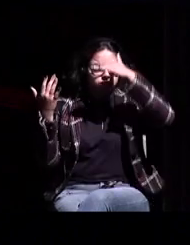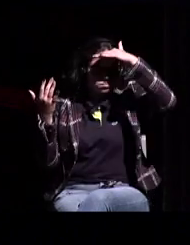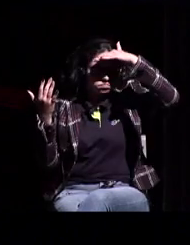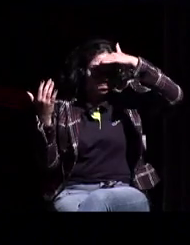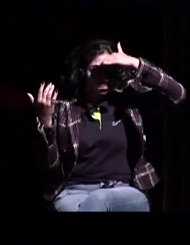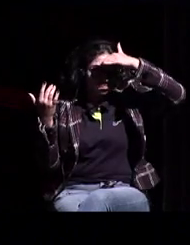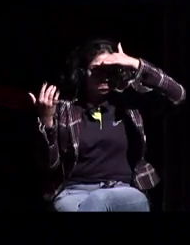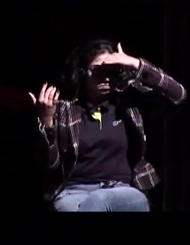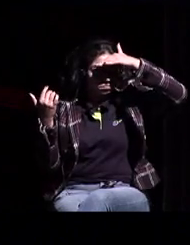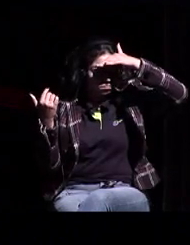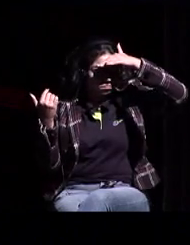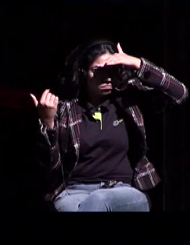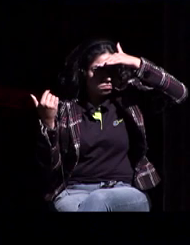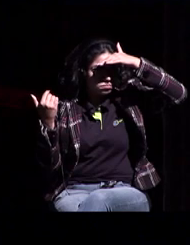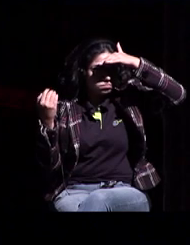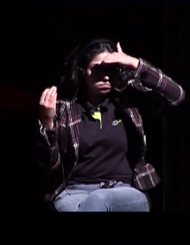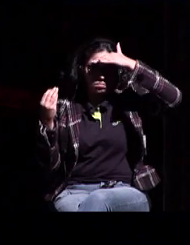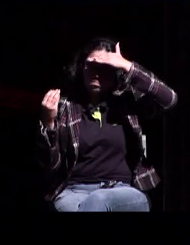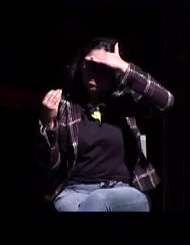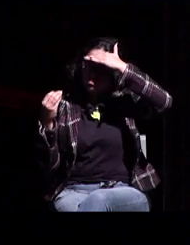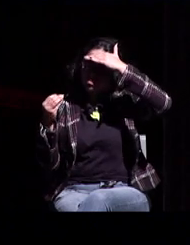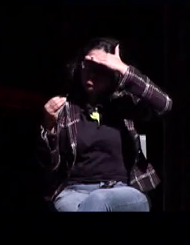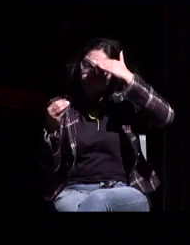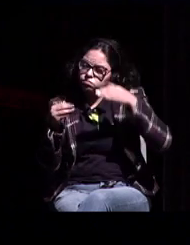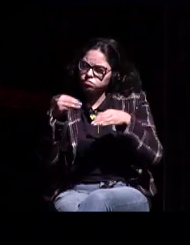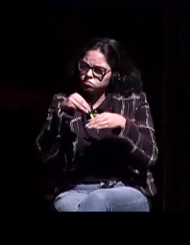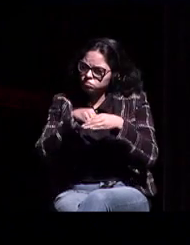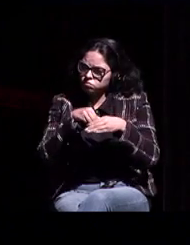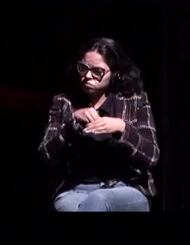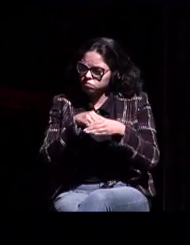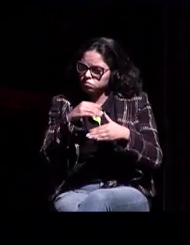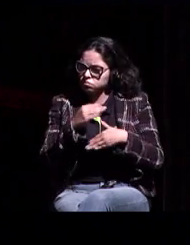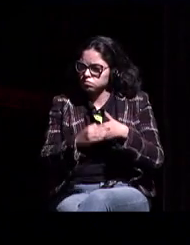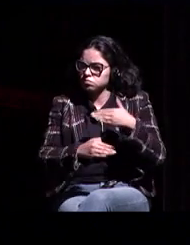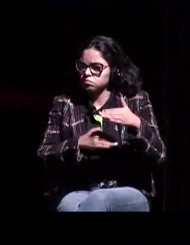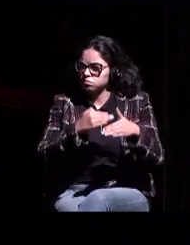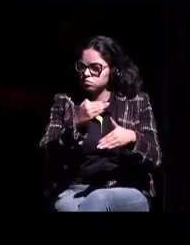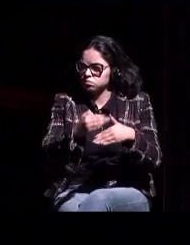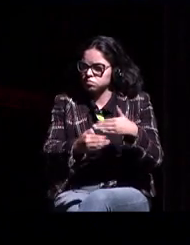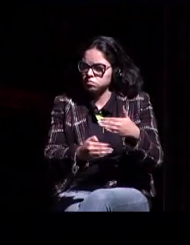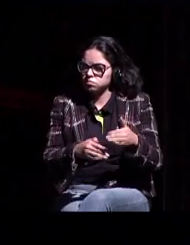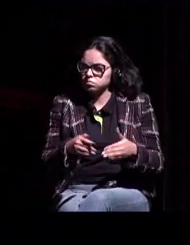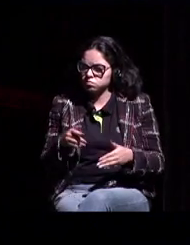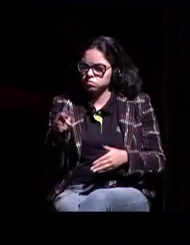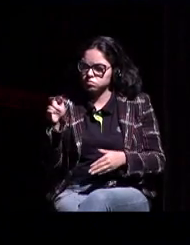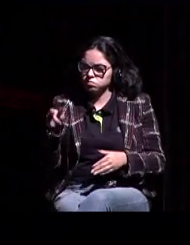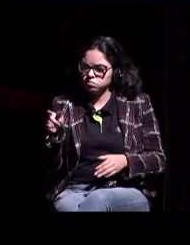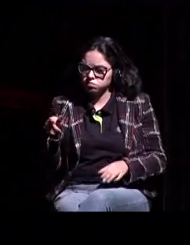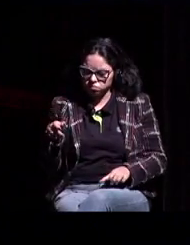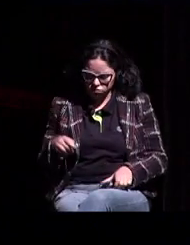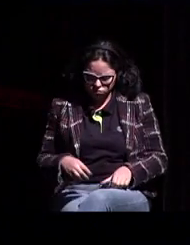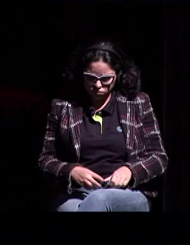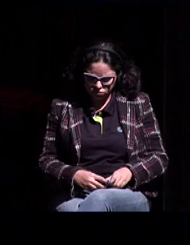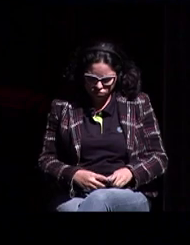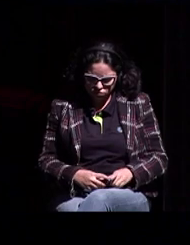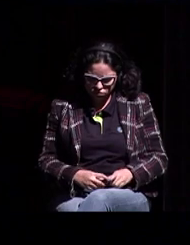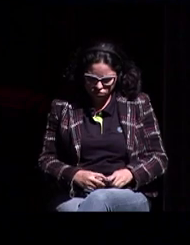Part of the process is them accusing us of “touristphobia”. when Barcelona dwellers complain that